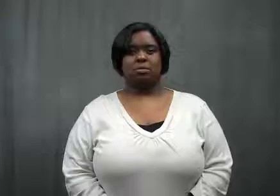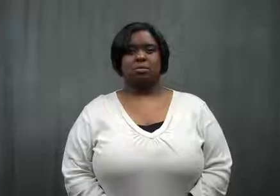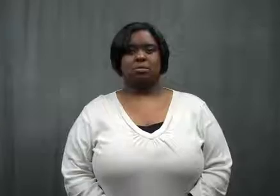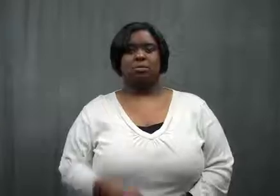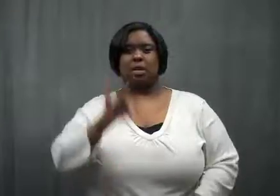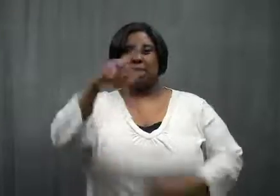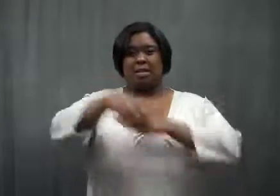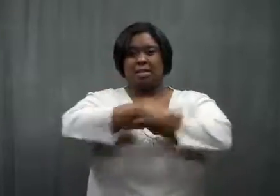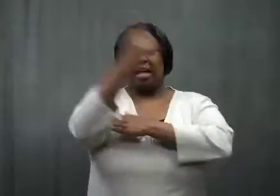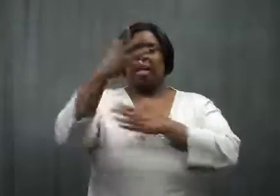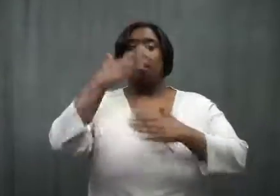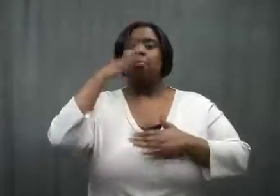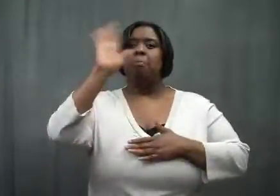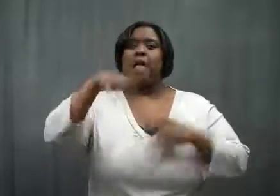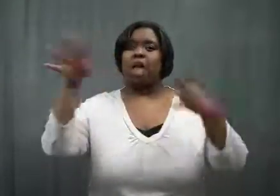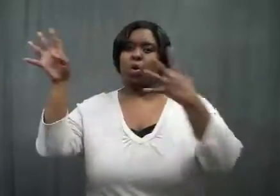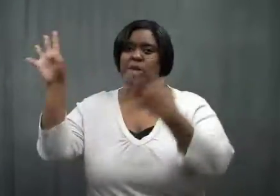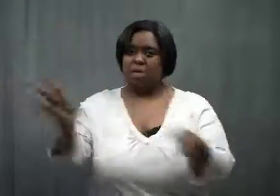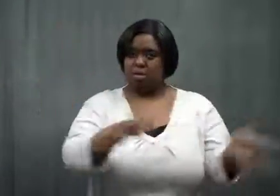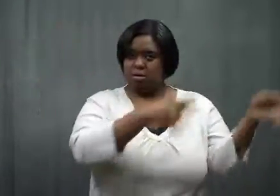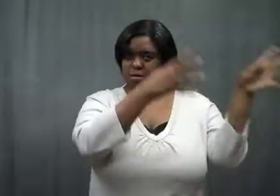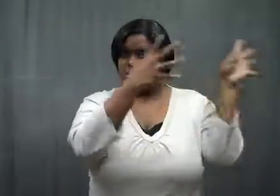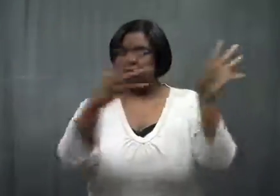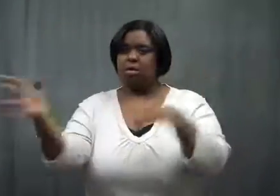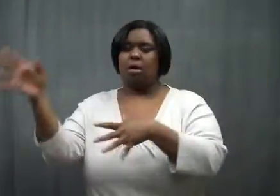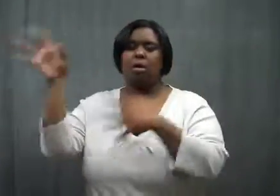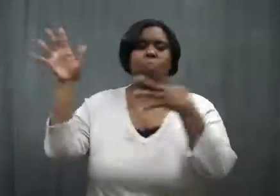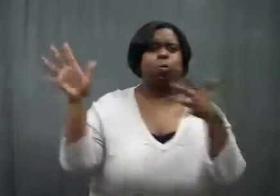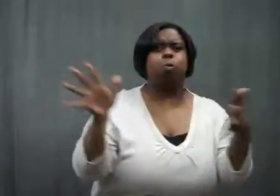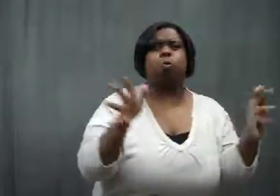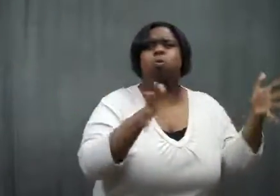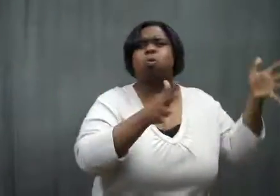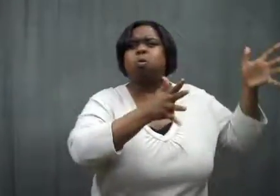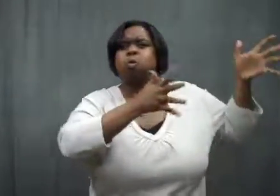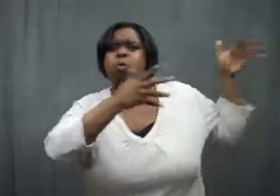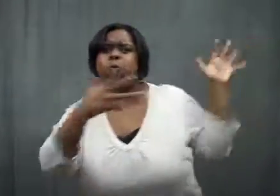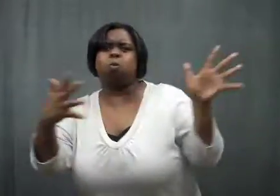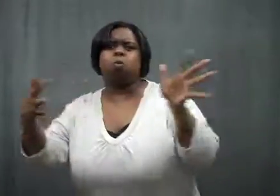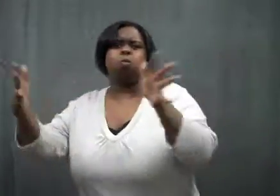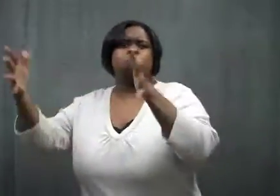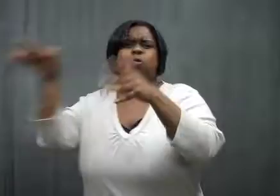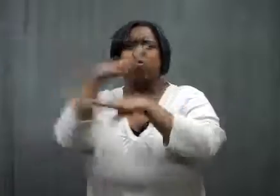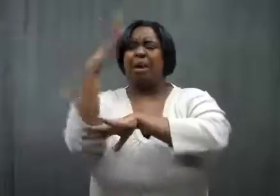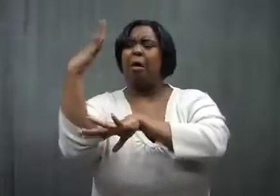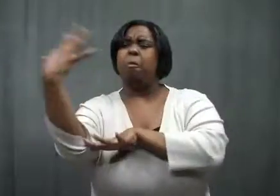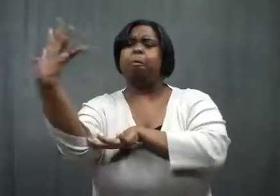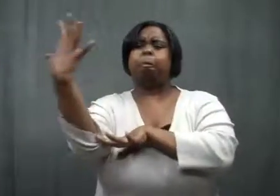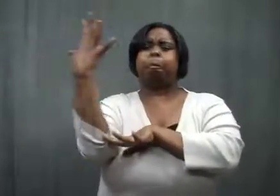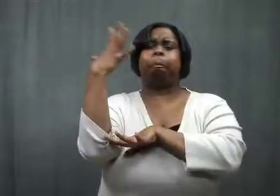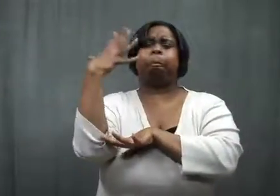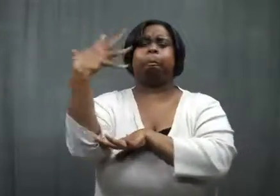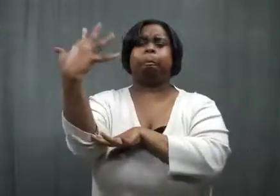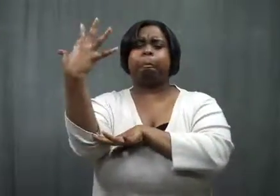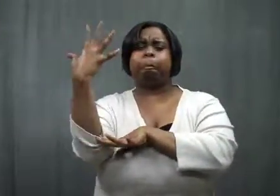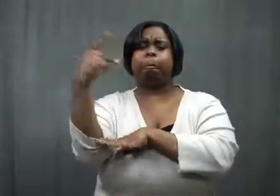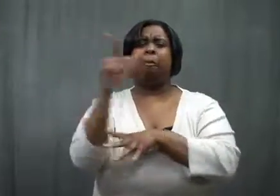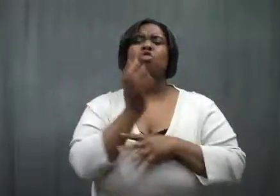It was a really windy day. Trees swayed in the wind.